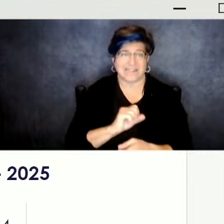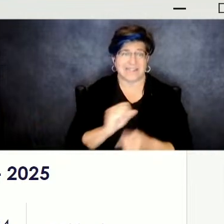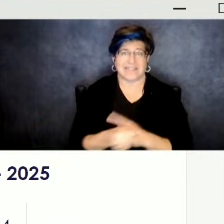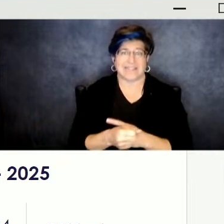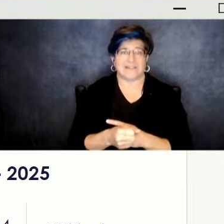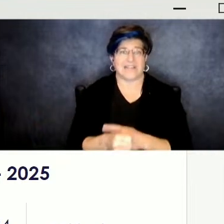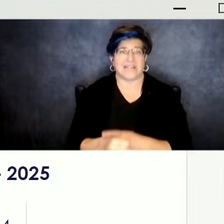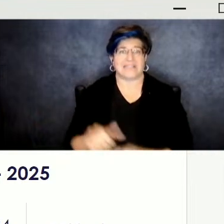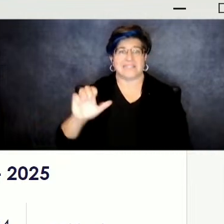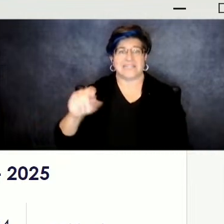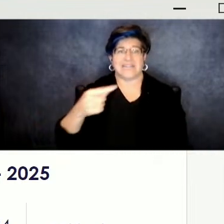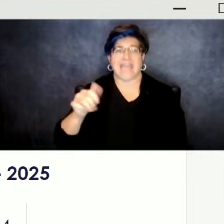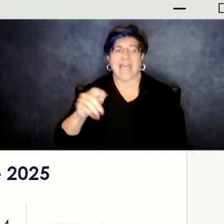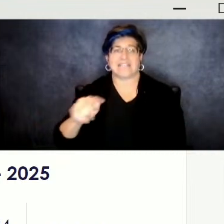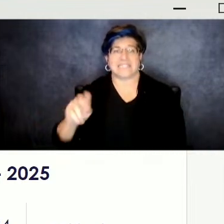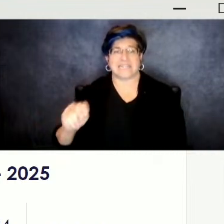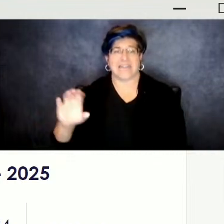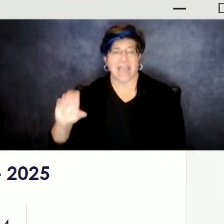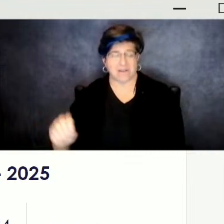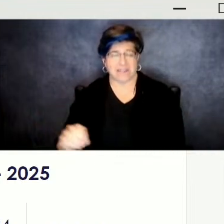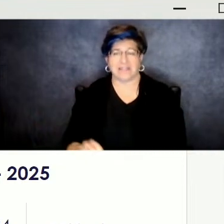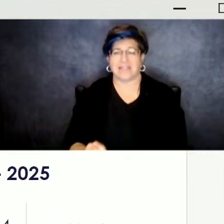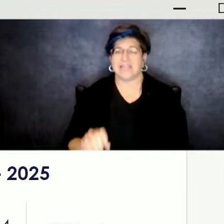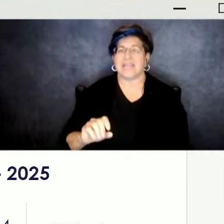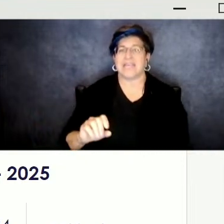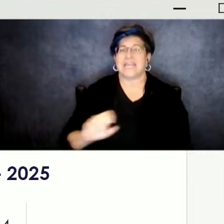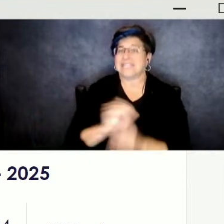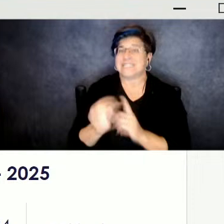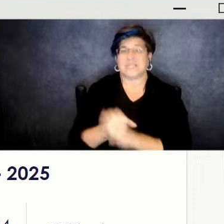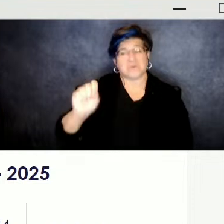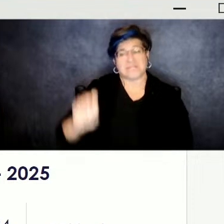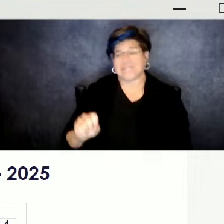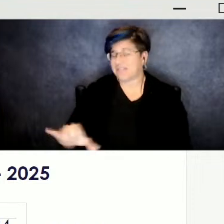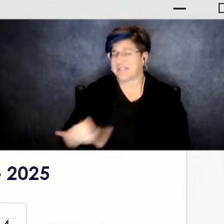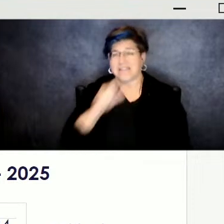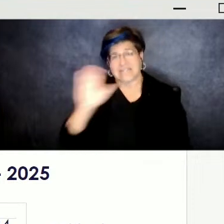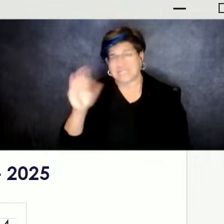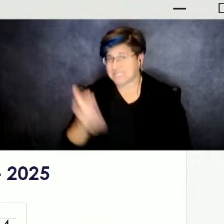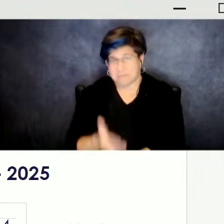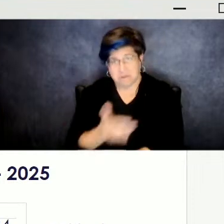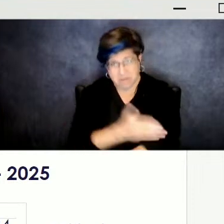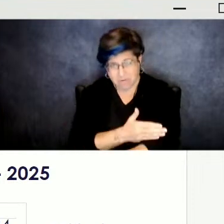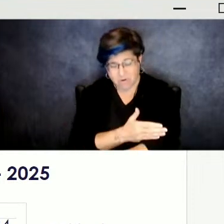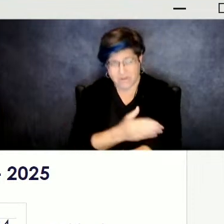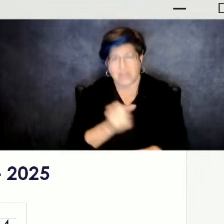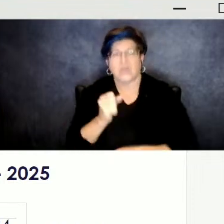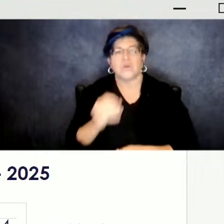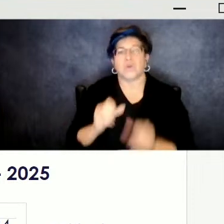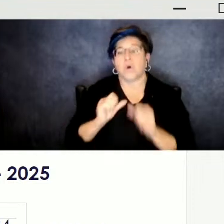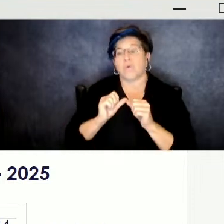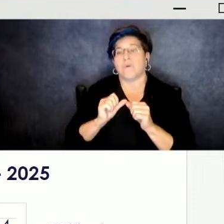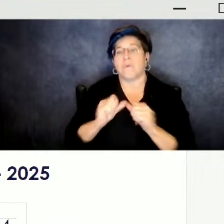MATTER OF TIME. IT'S HERE IT'S AND THERE WAS A CASE IN GASTON COUNTY THERE'S